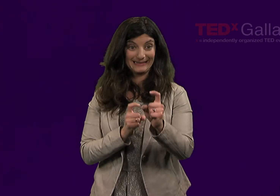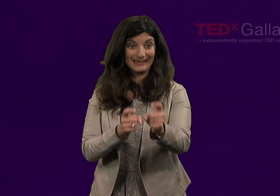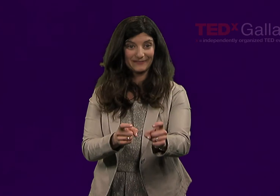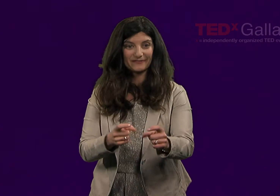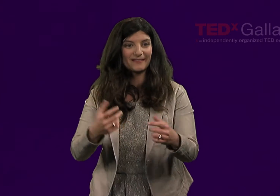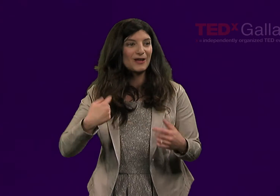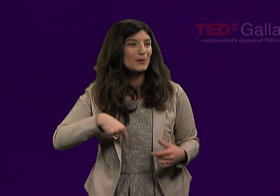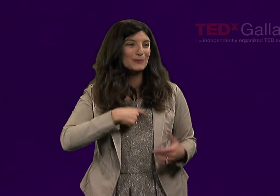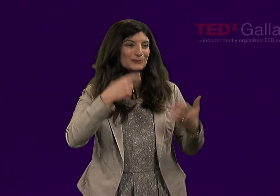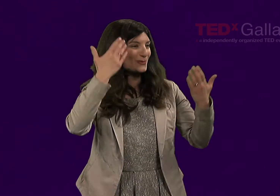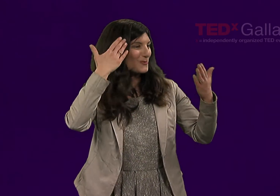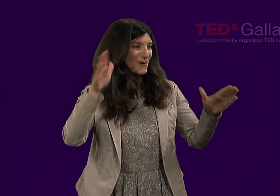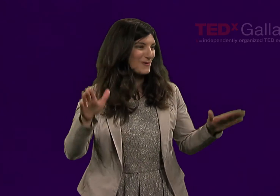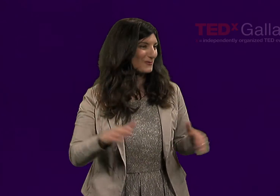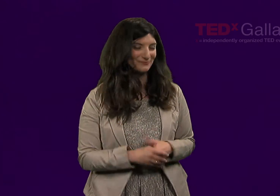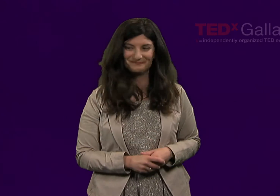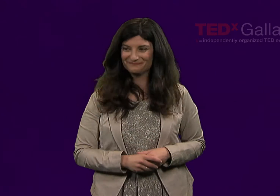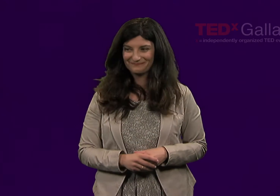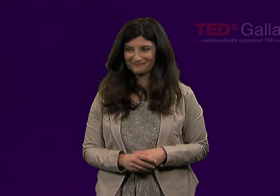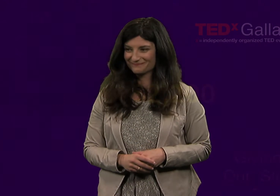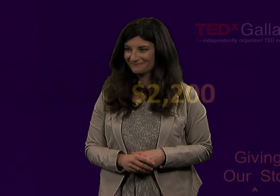That's numbers that we often are not aware of.